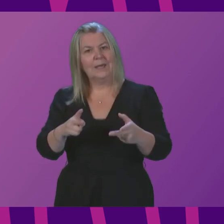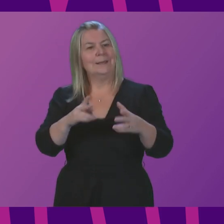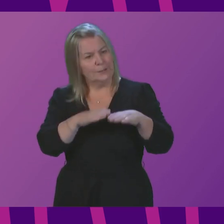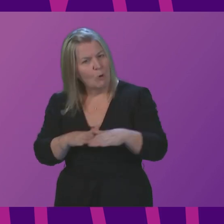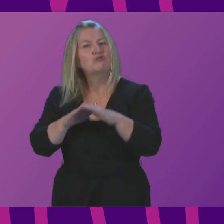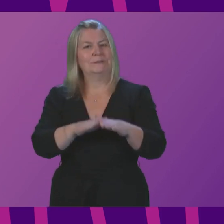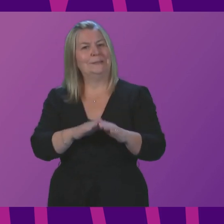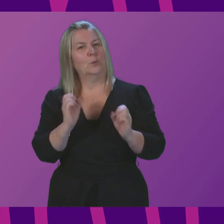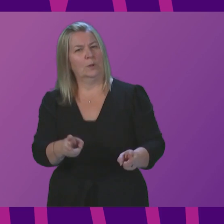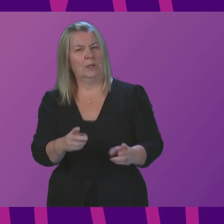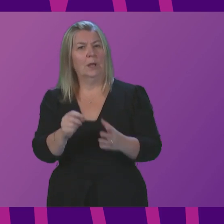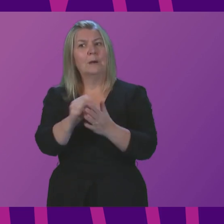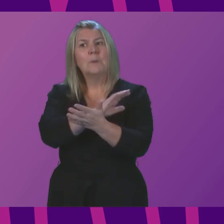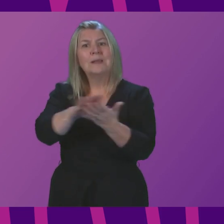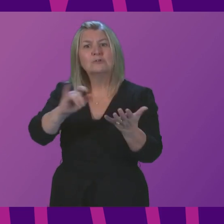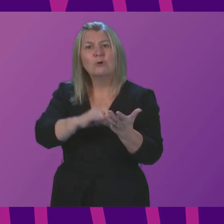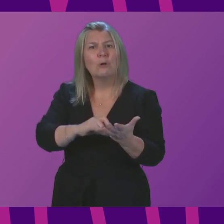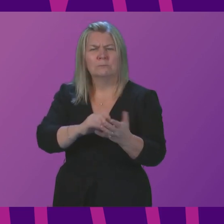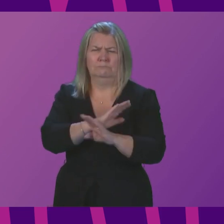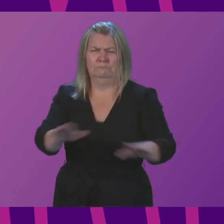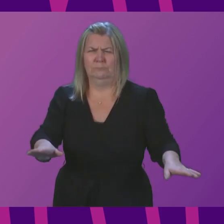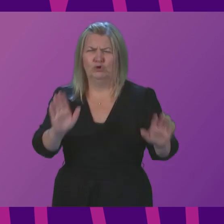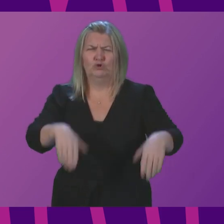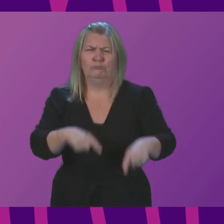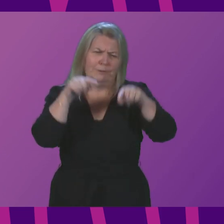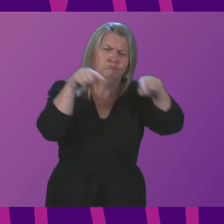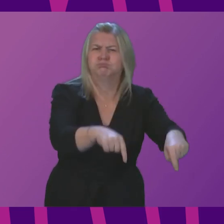Public Health Scotland do not deserve that, and I put on record my thanks to them.